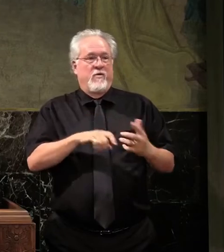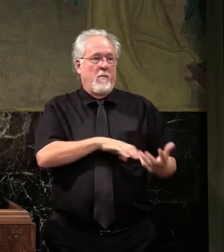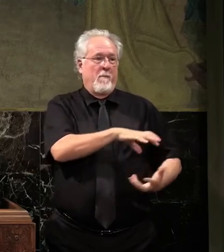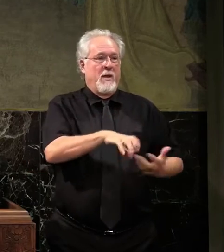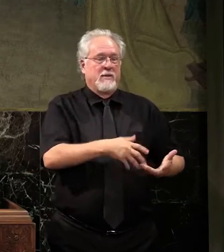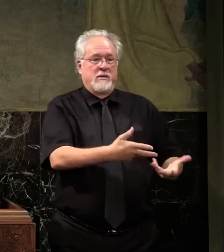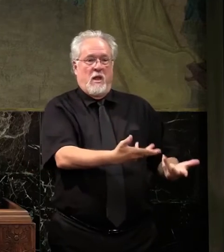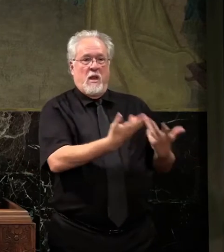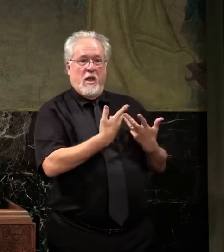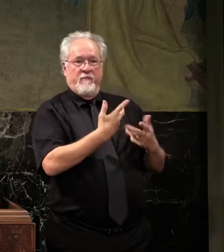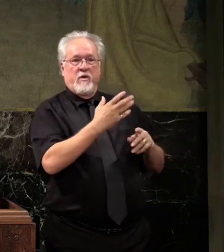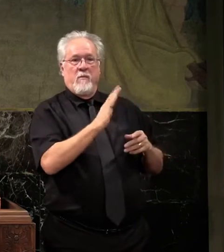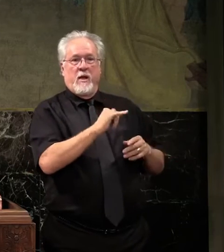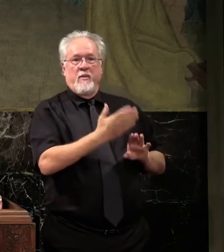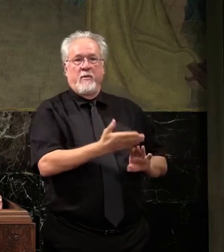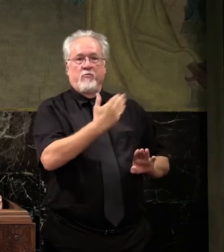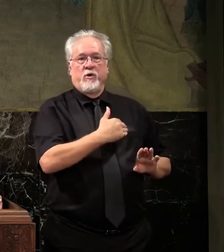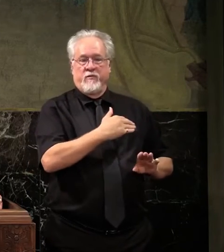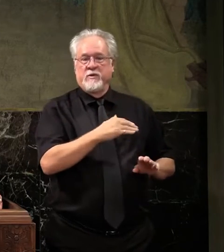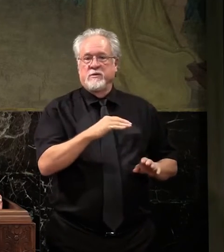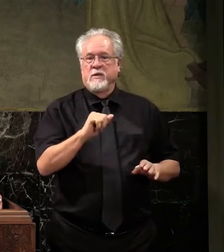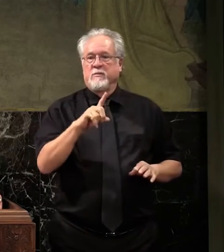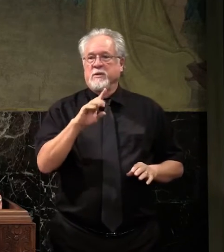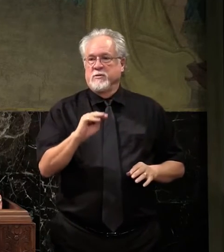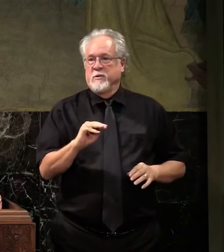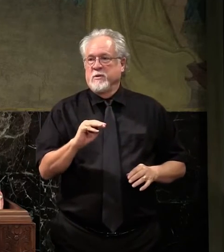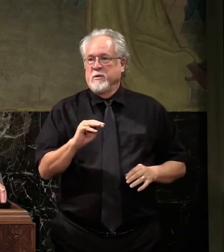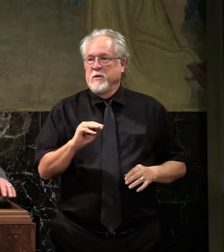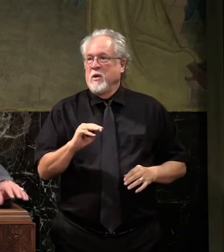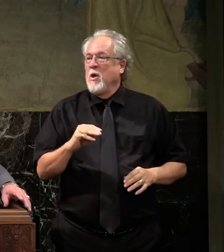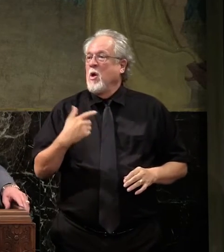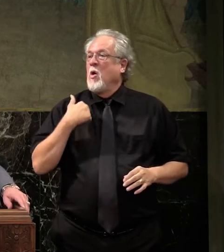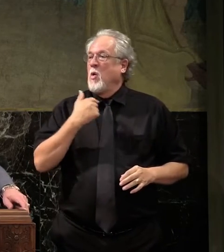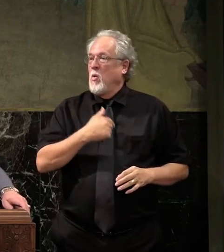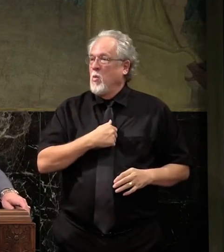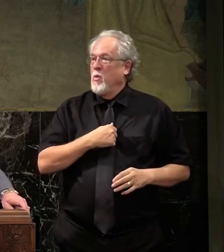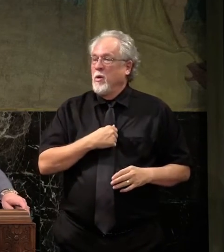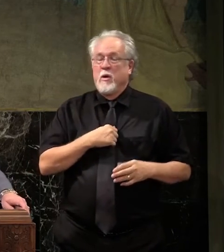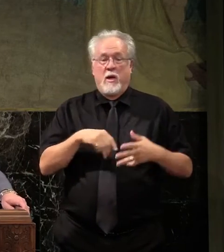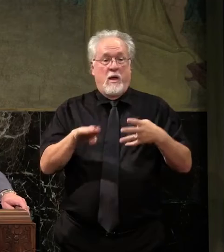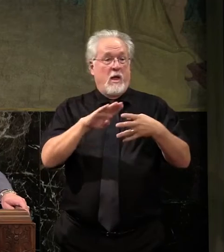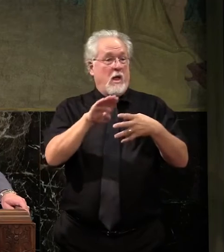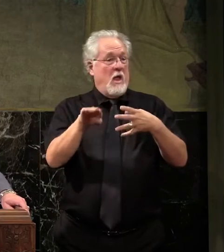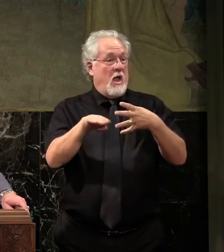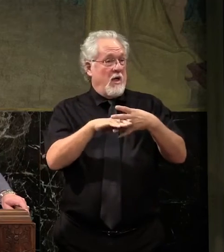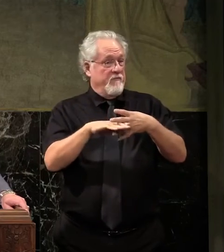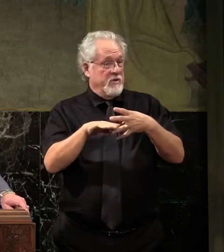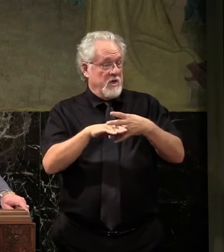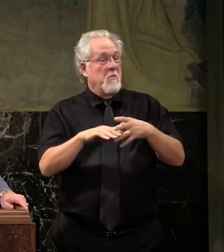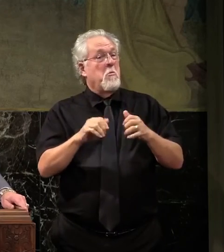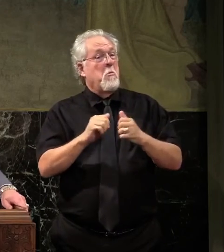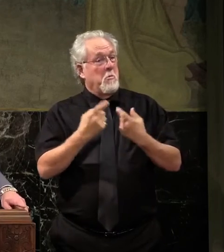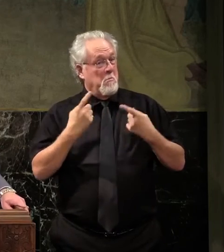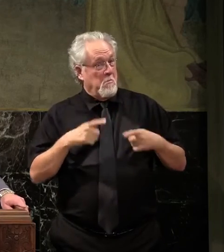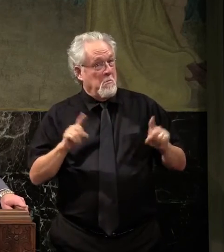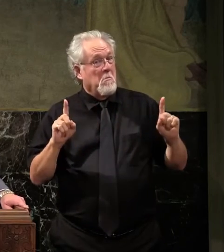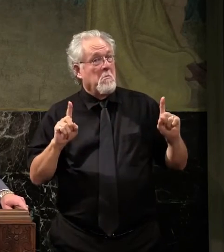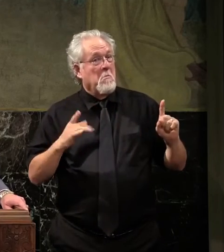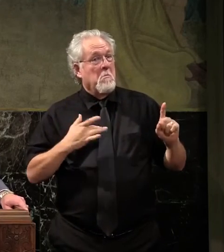us by the previous administration. So we're going into halftime with a lot of successes and I feel very good about